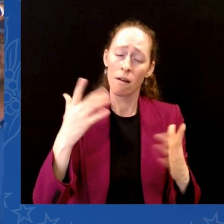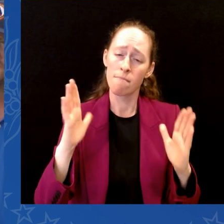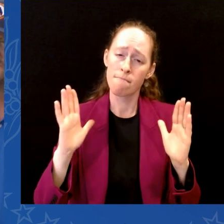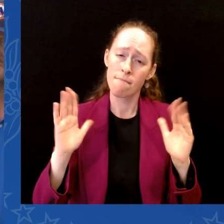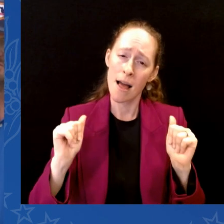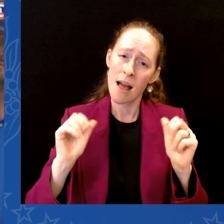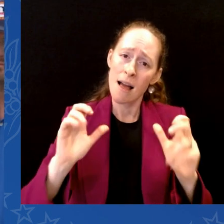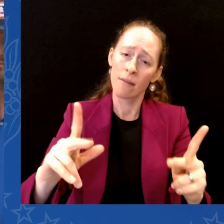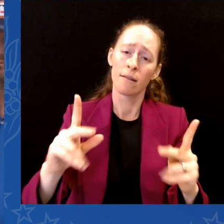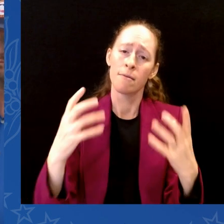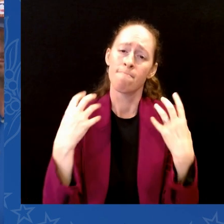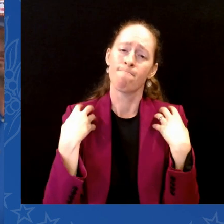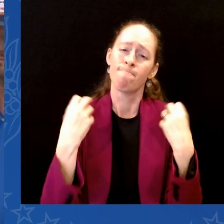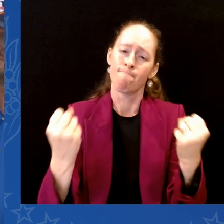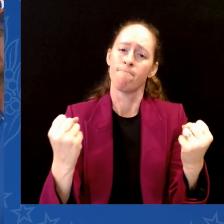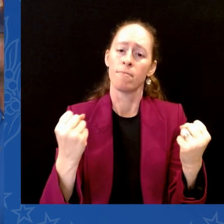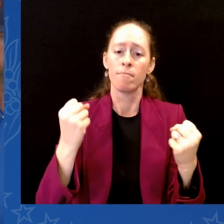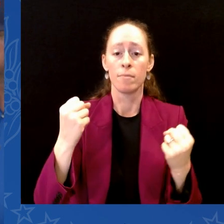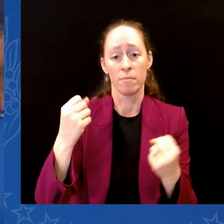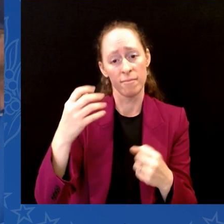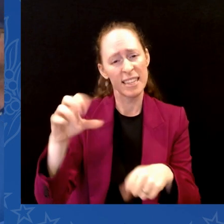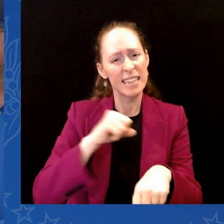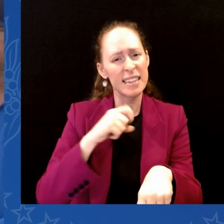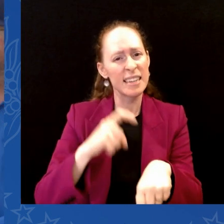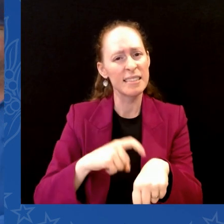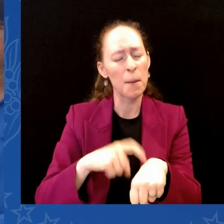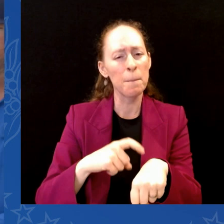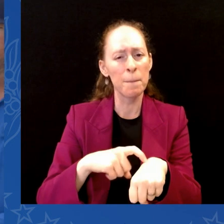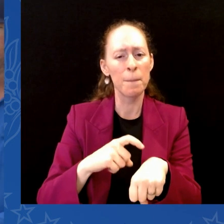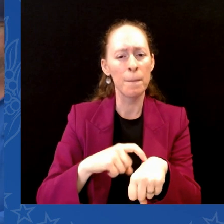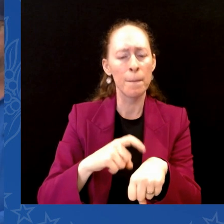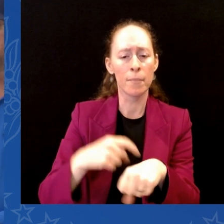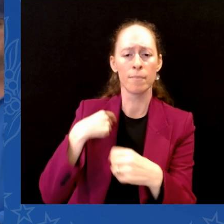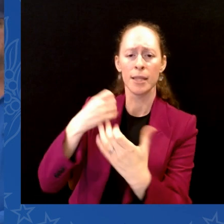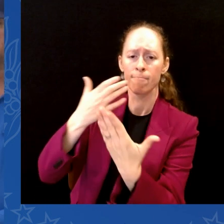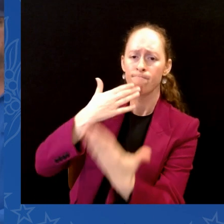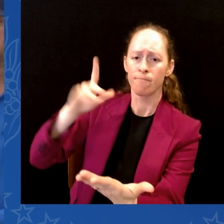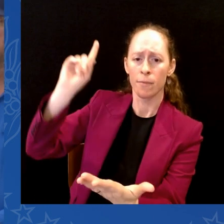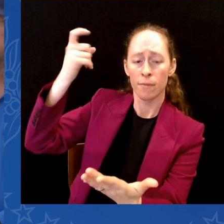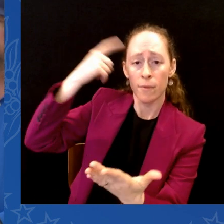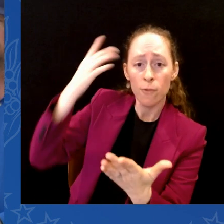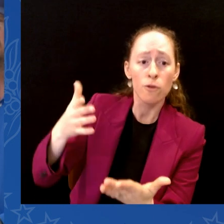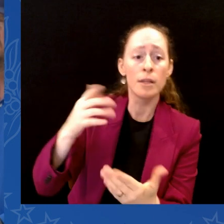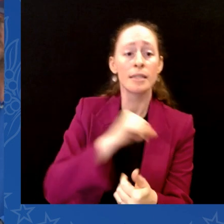and Congressman Donalds. You know, today we have one job and only one job,